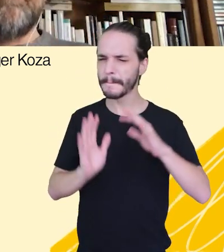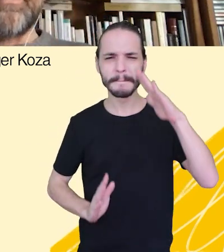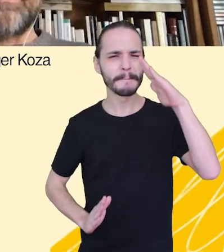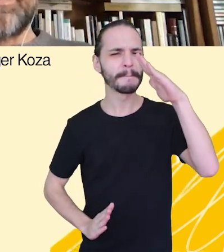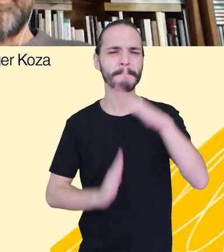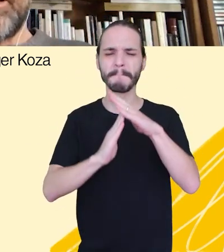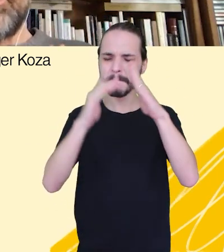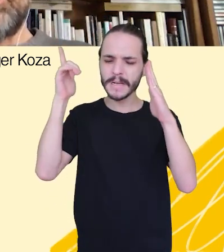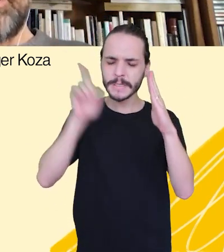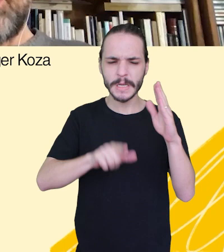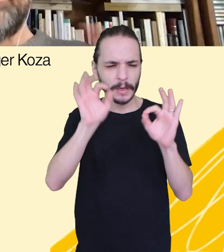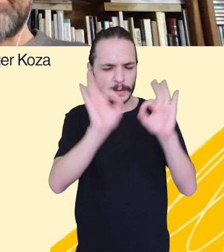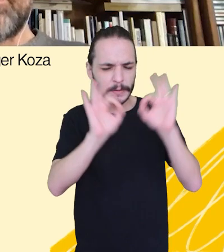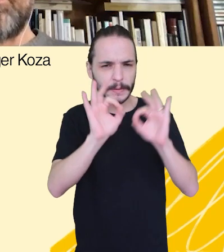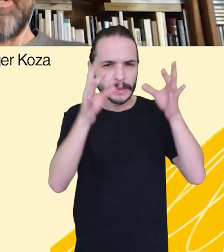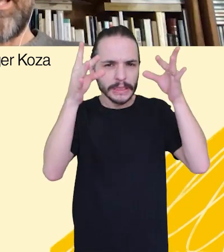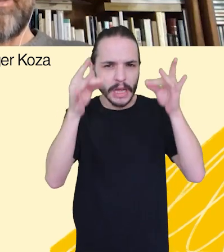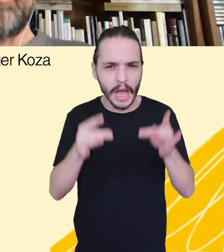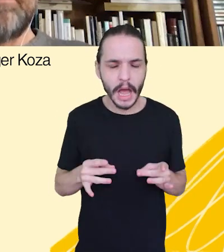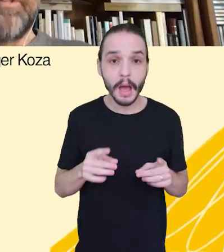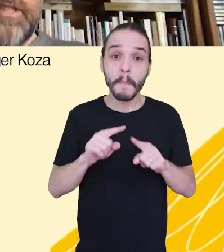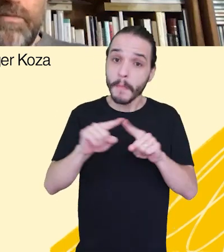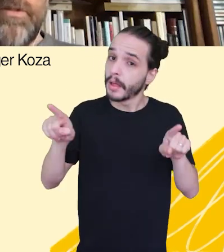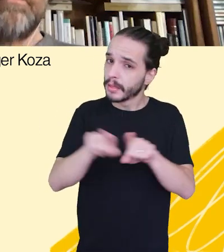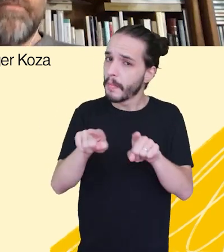but at the same to be open for what cannot be predictable.